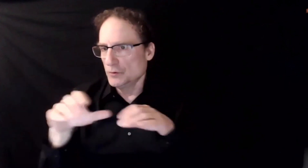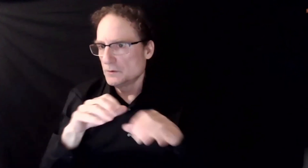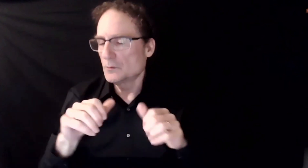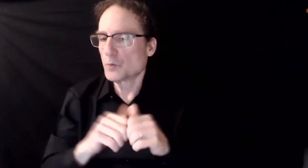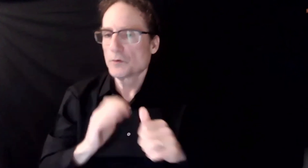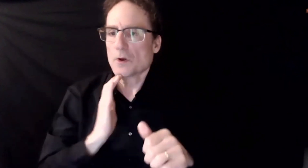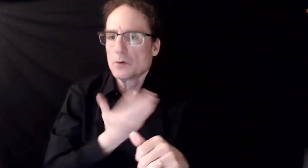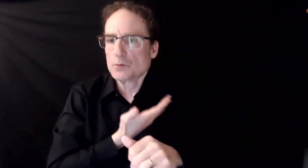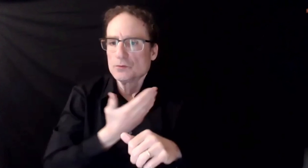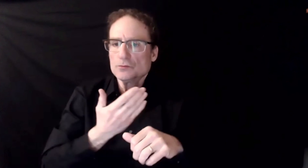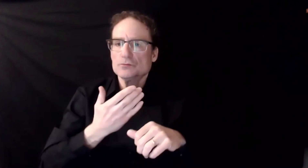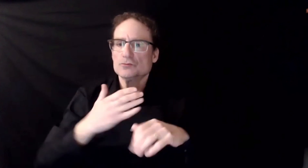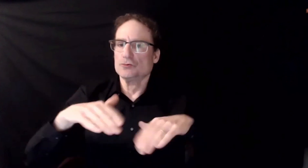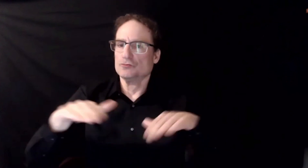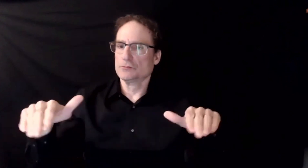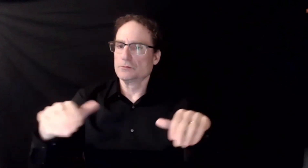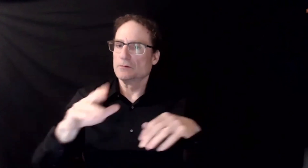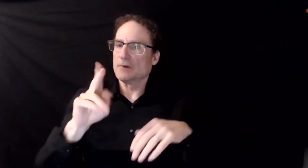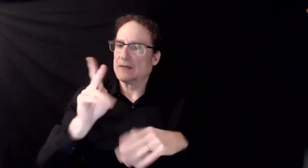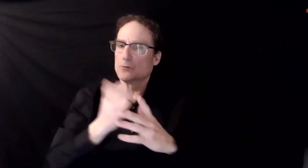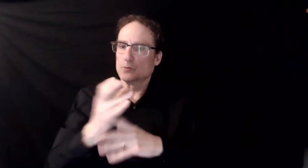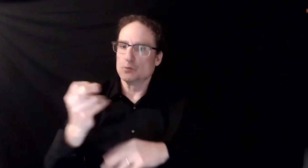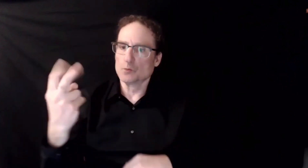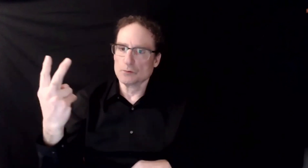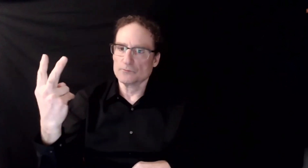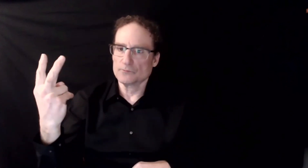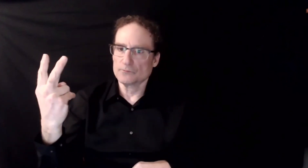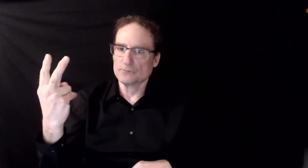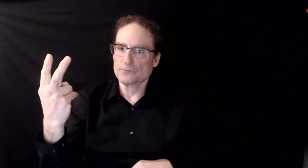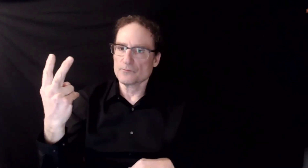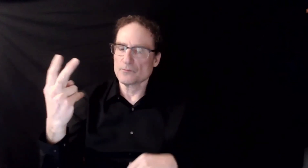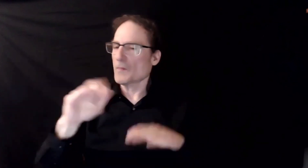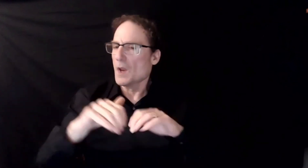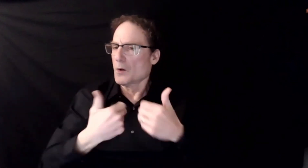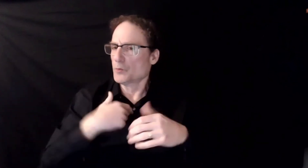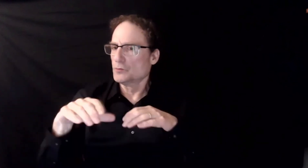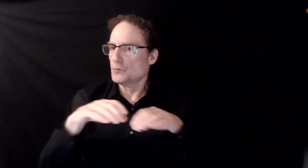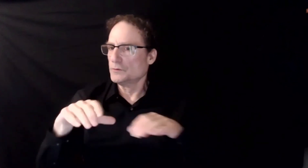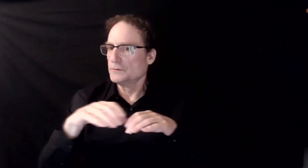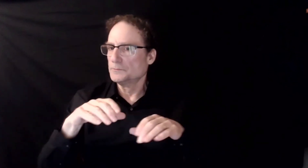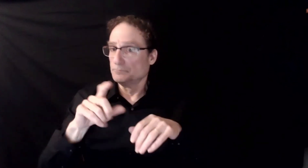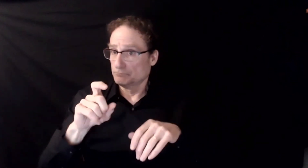and how we are doing with our deaf children in the K through 12 setting.